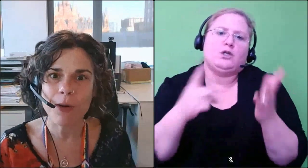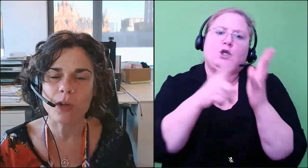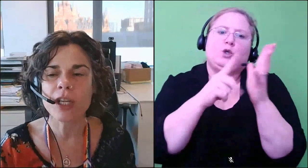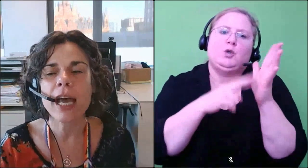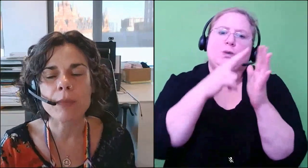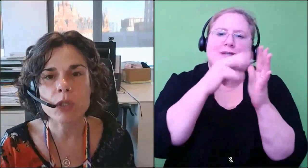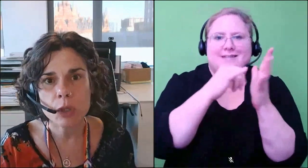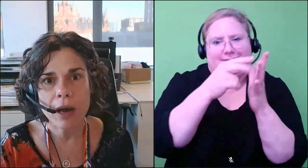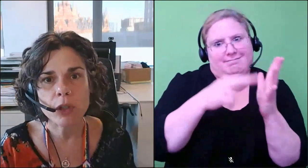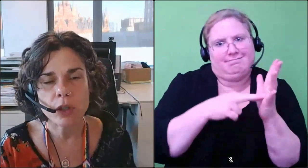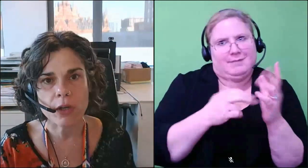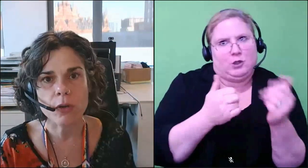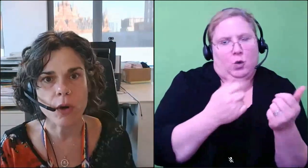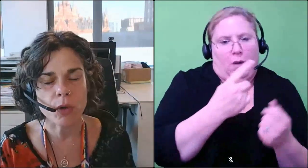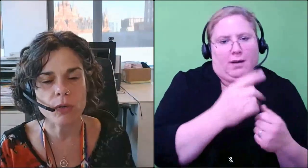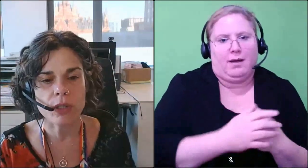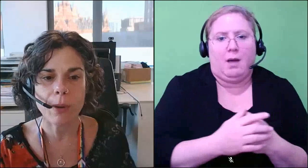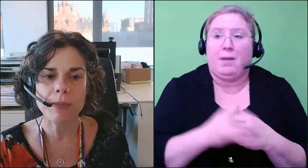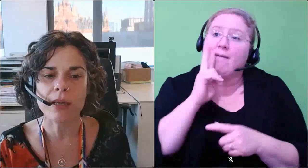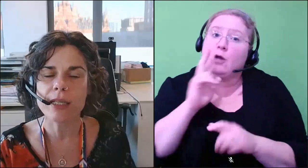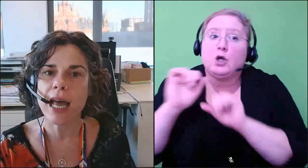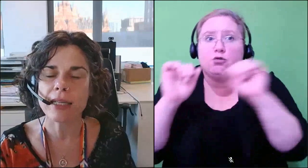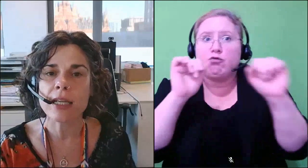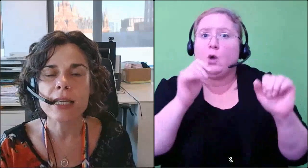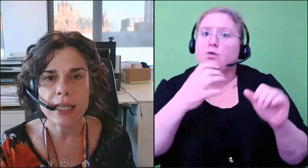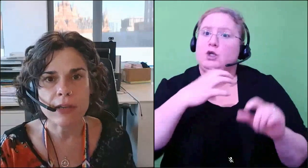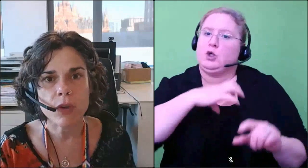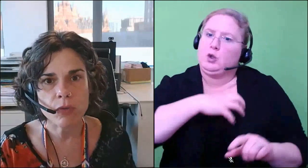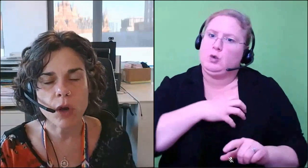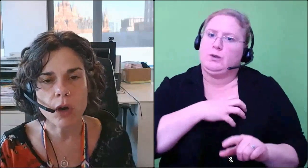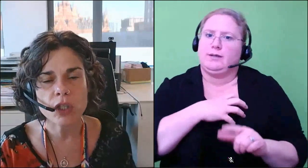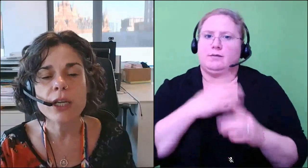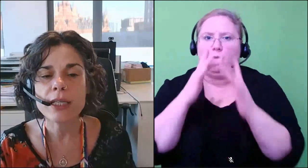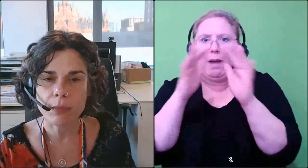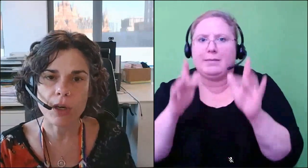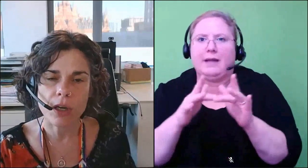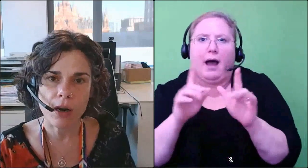So do have a look at your own union's website and see if you've got similar guides.